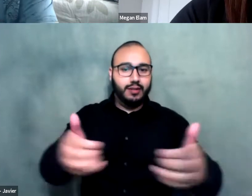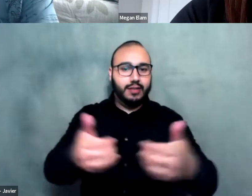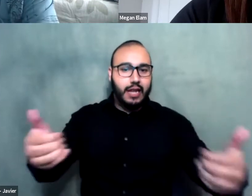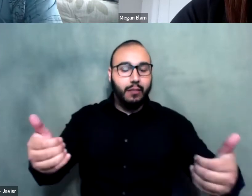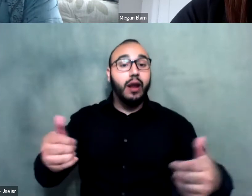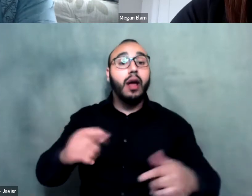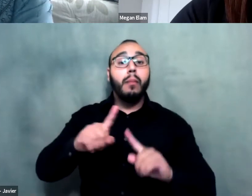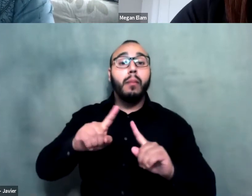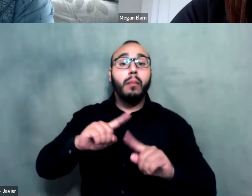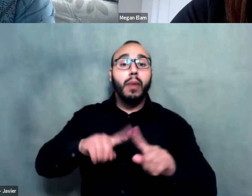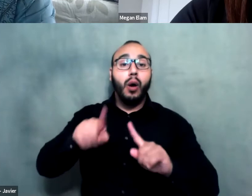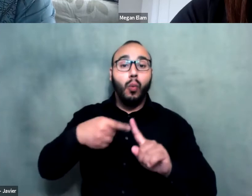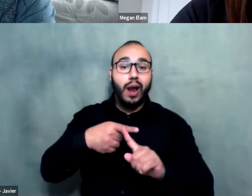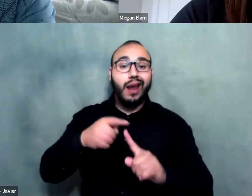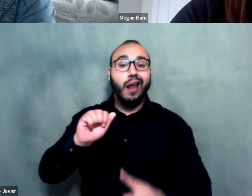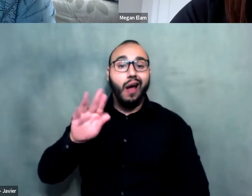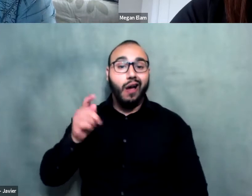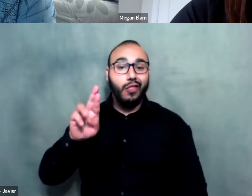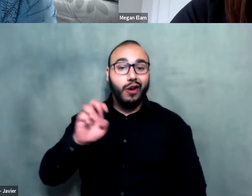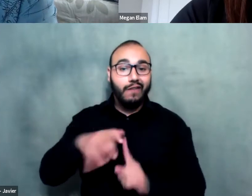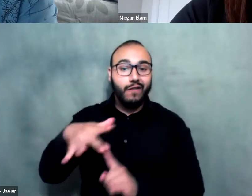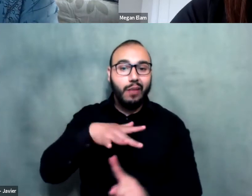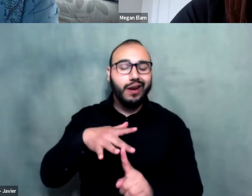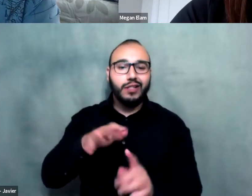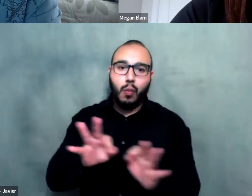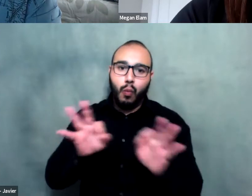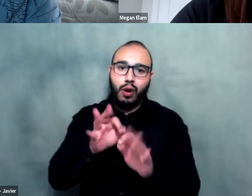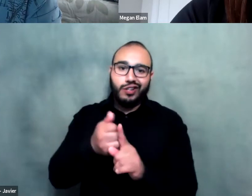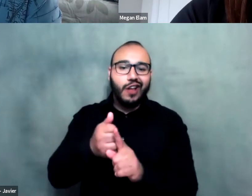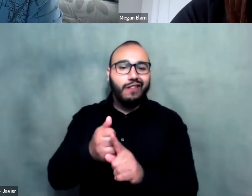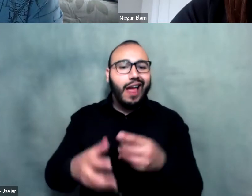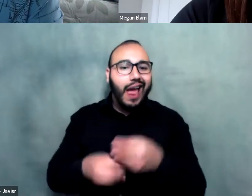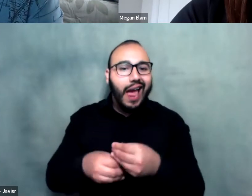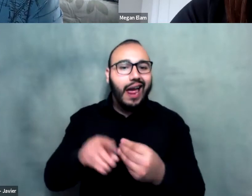authoring environment, that you're adding a date field and making sure it's assigned for